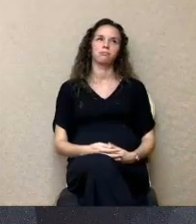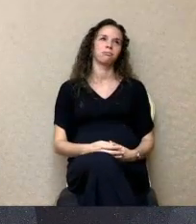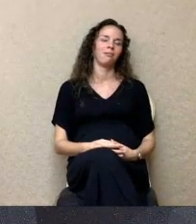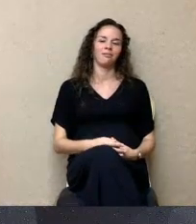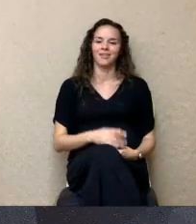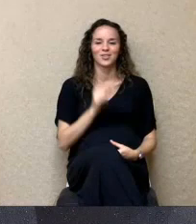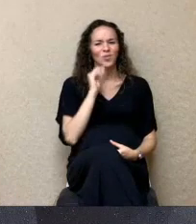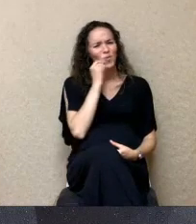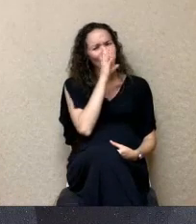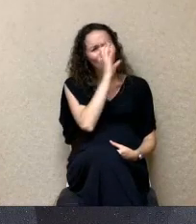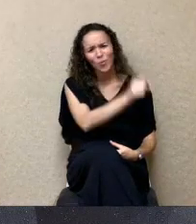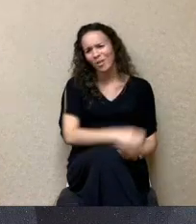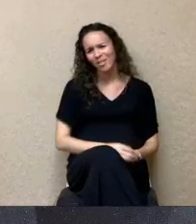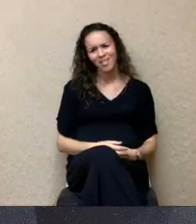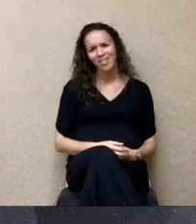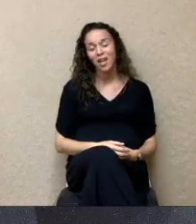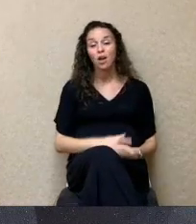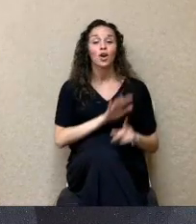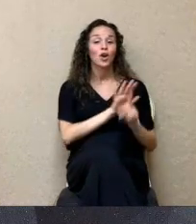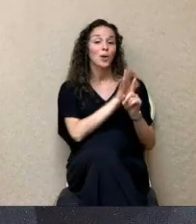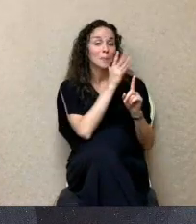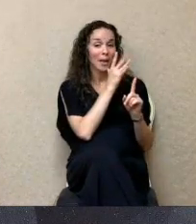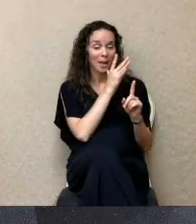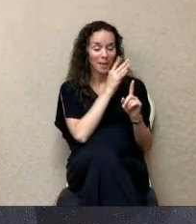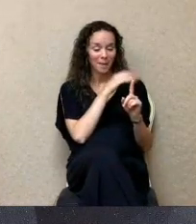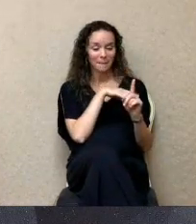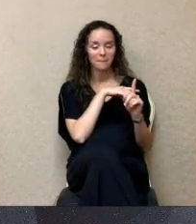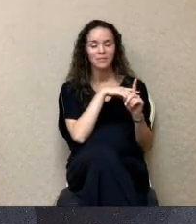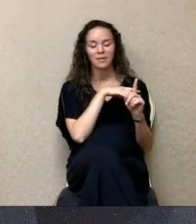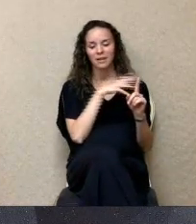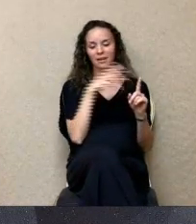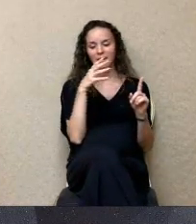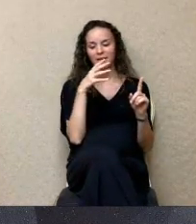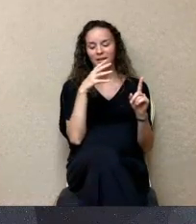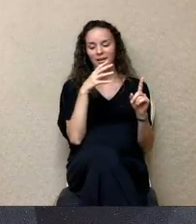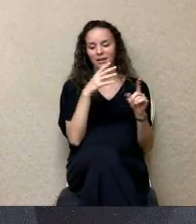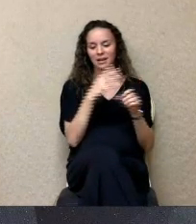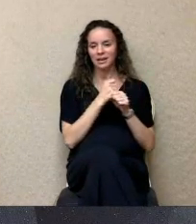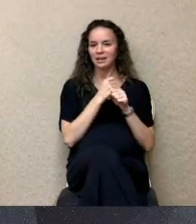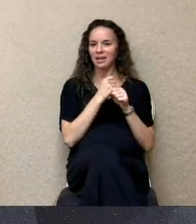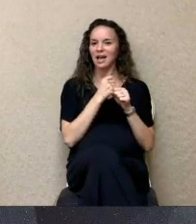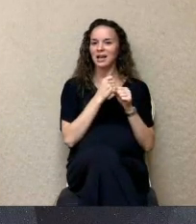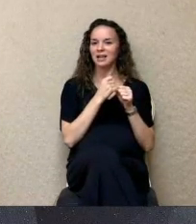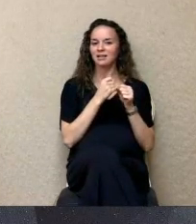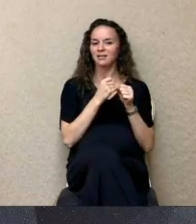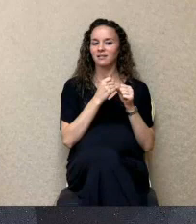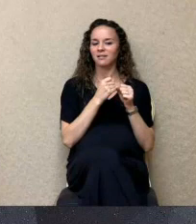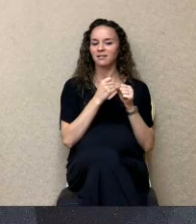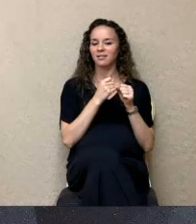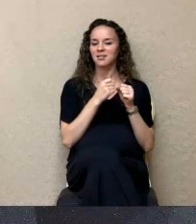It's so cool and her mom got the advocacy bug, too.